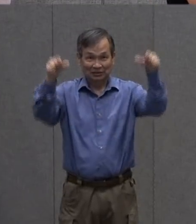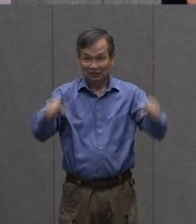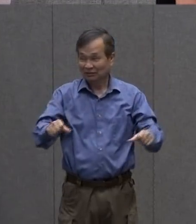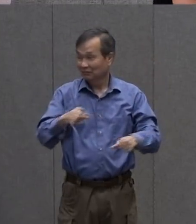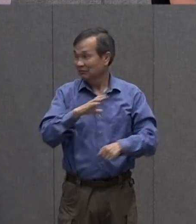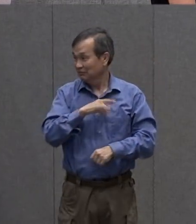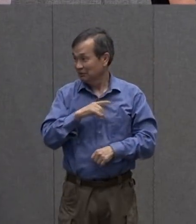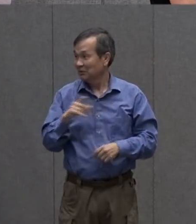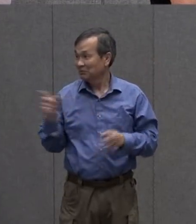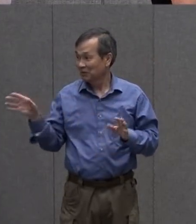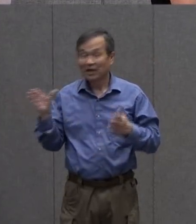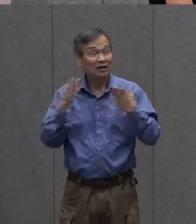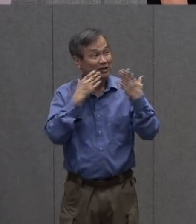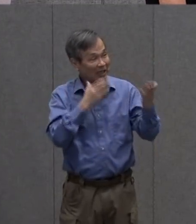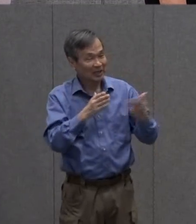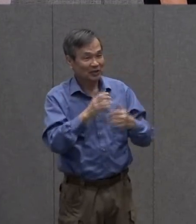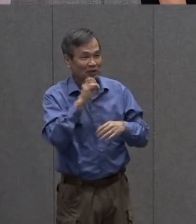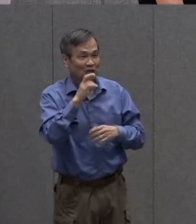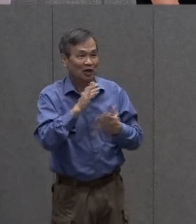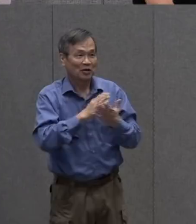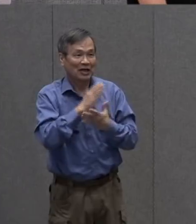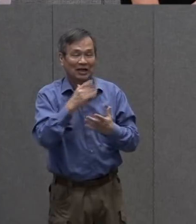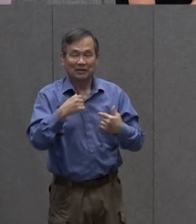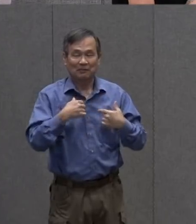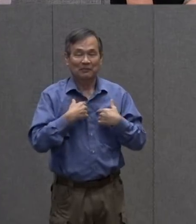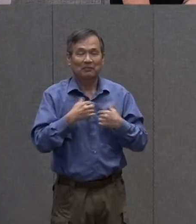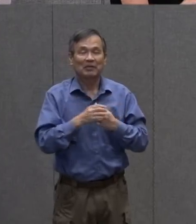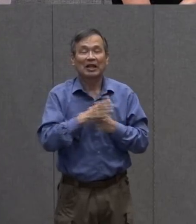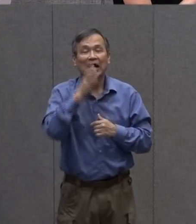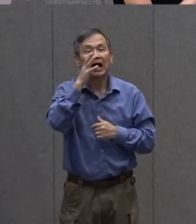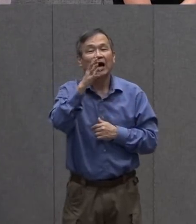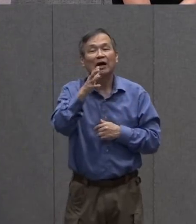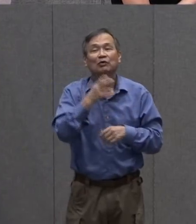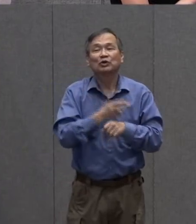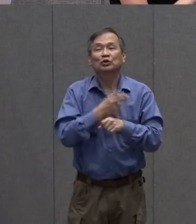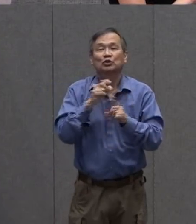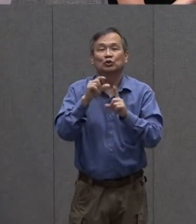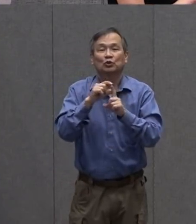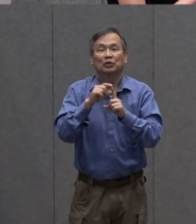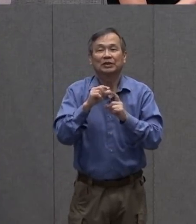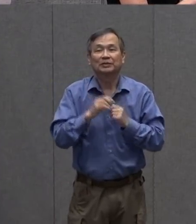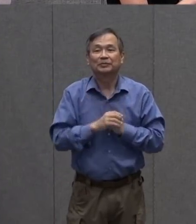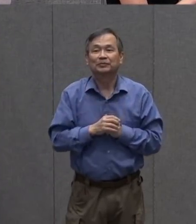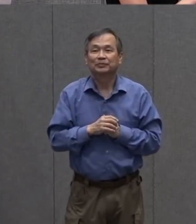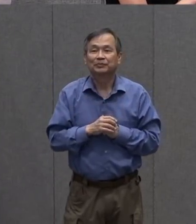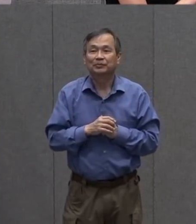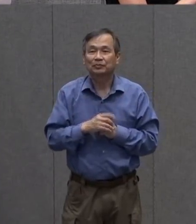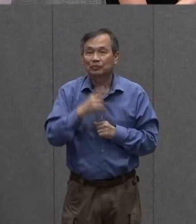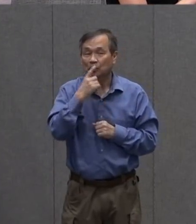Thank you, Mrs. Kay. All right, I am going to move my red piece